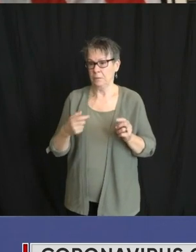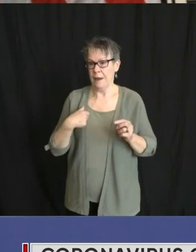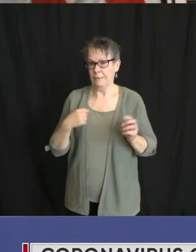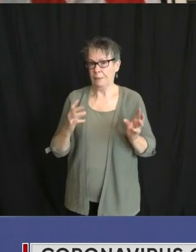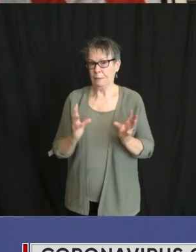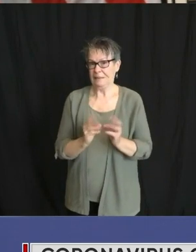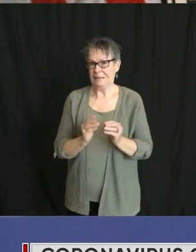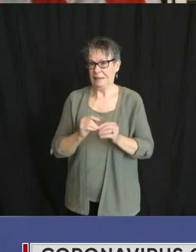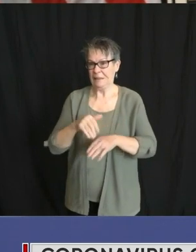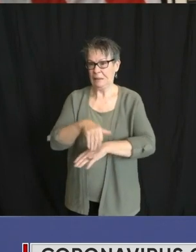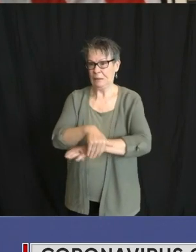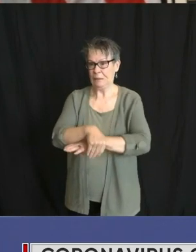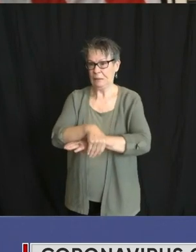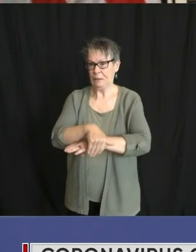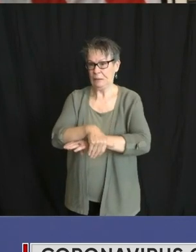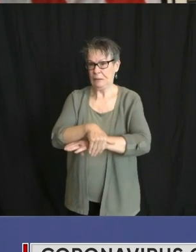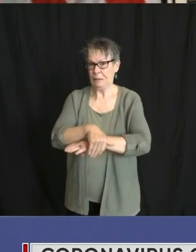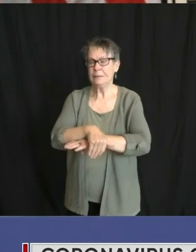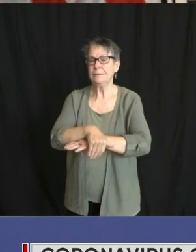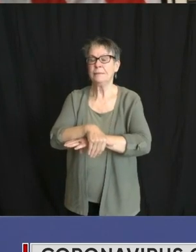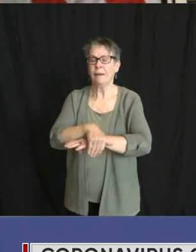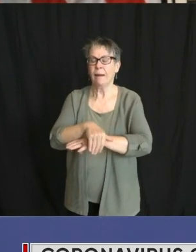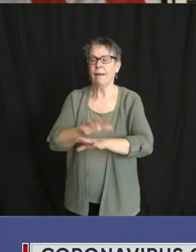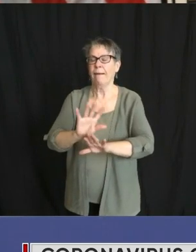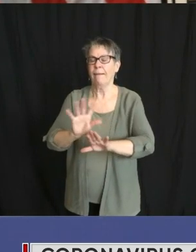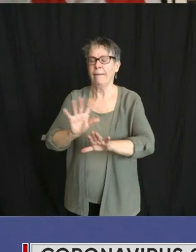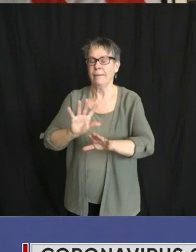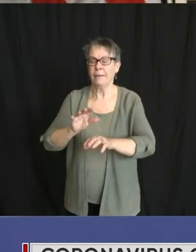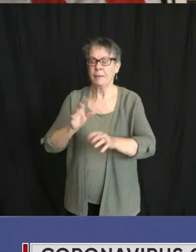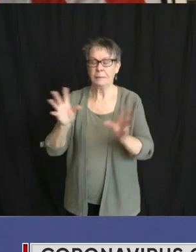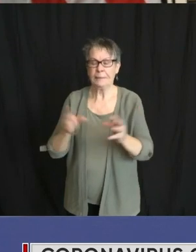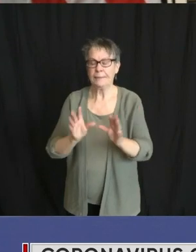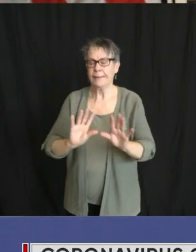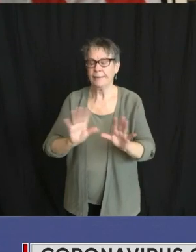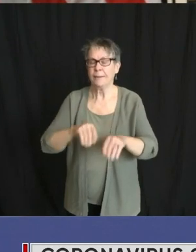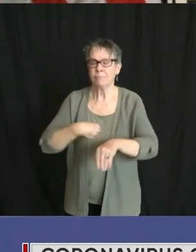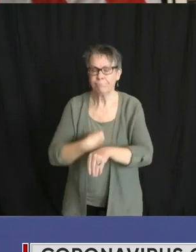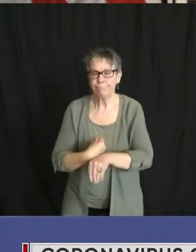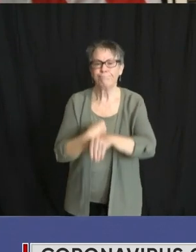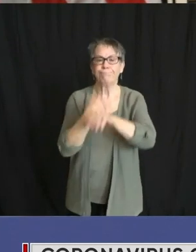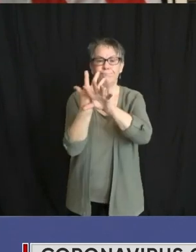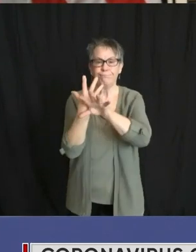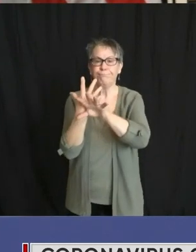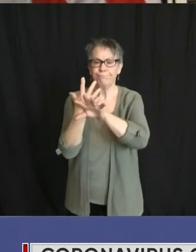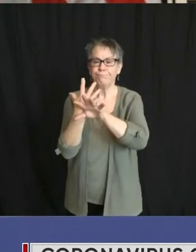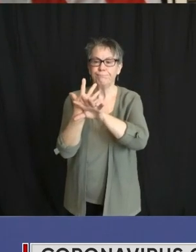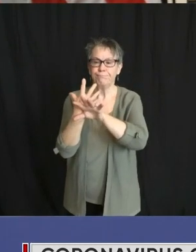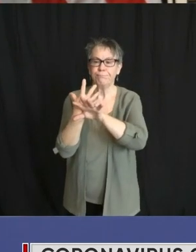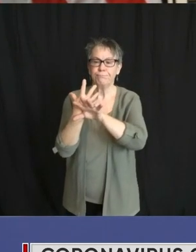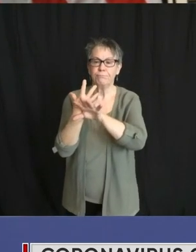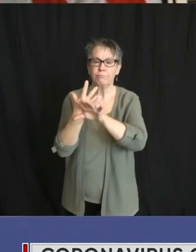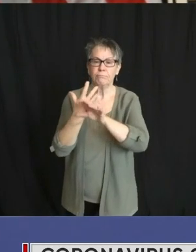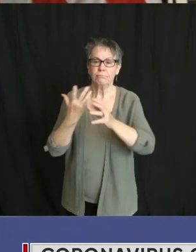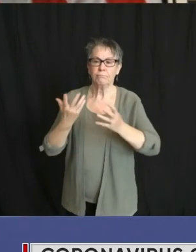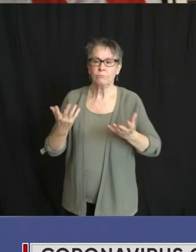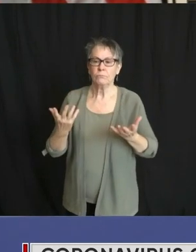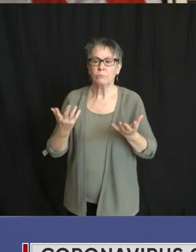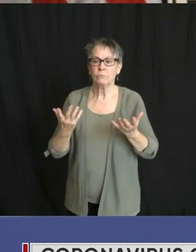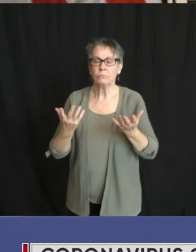DECIDED NOT TO. IS THAT A SIGNAL YOU ARE CONCERNED ABOUT WHERE YOU MIGHT HAVE SCHOOL BOARDS AND LOCAL GOVERNMENTS SEEMING TO DEFY